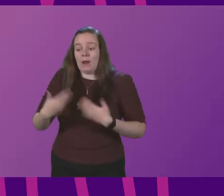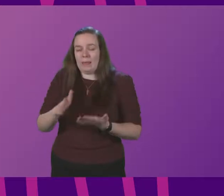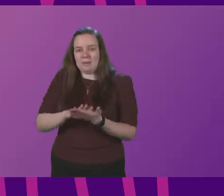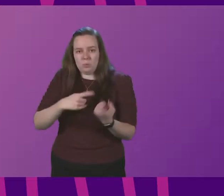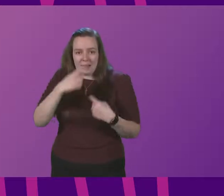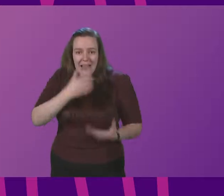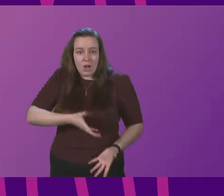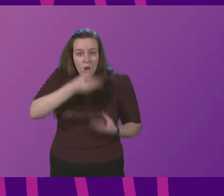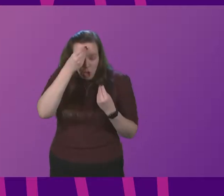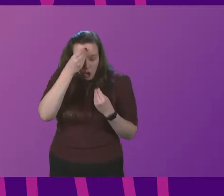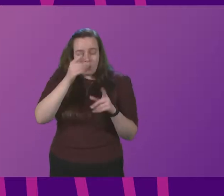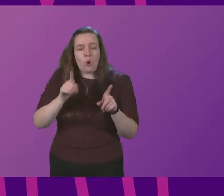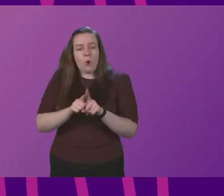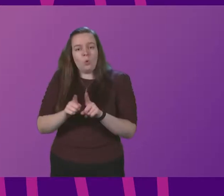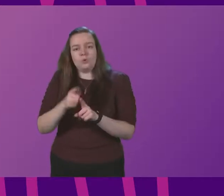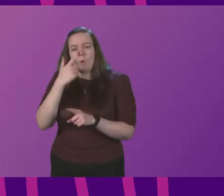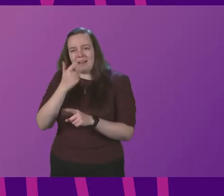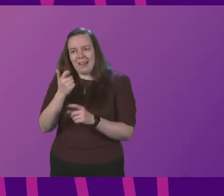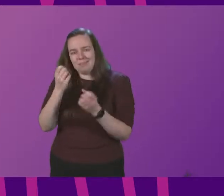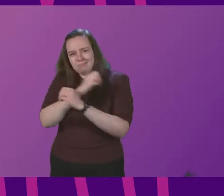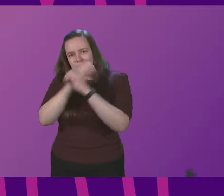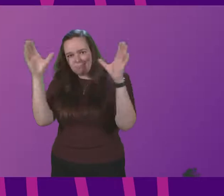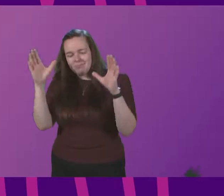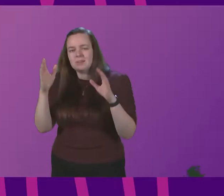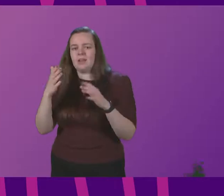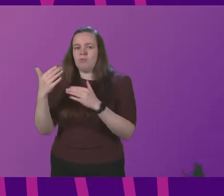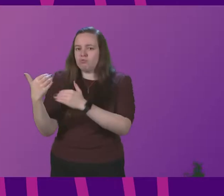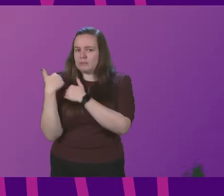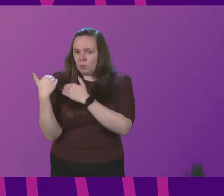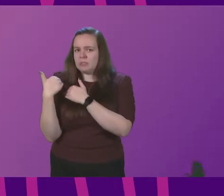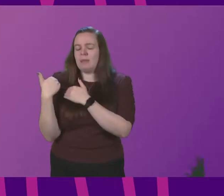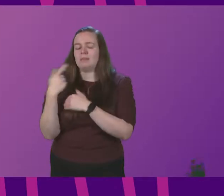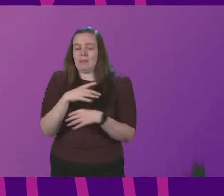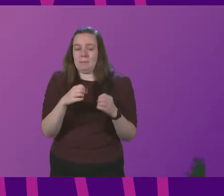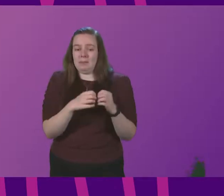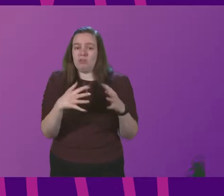there can be the understanding and accountability that Beatrice Wishart has rightly talked about.